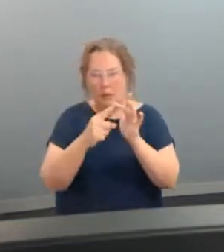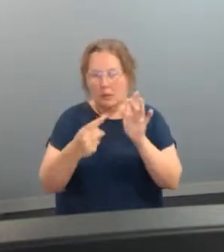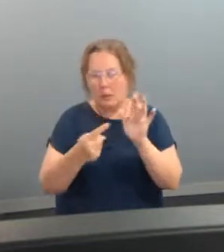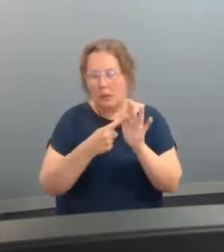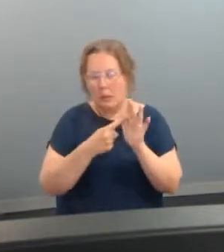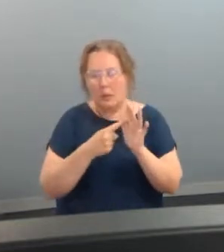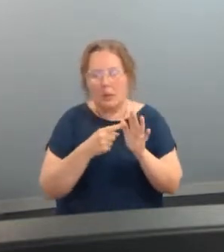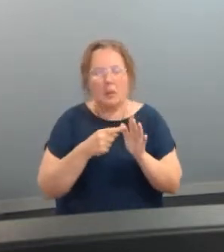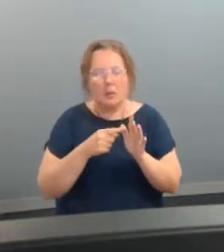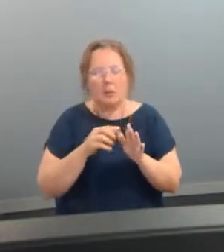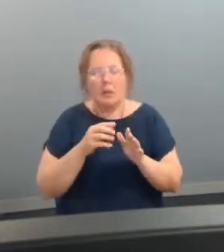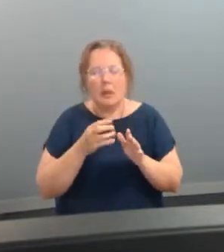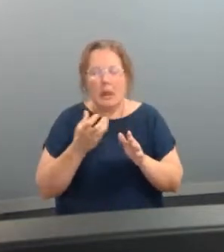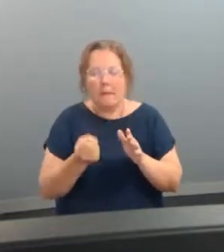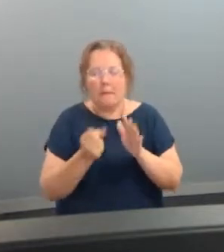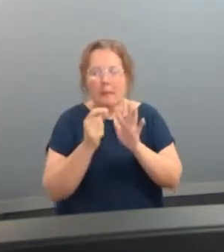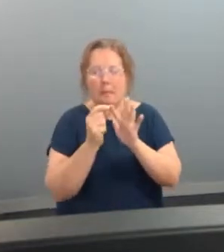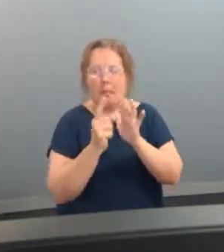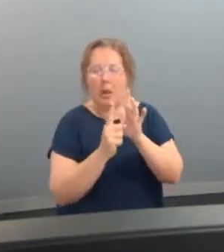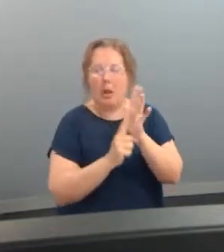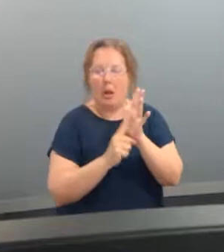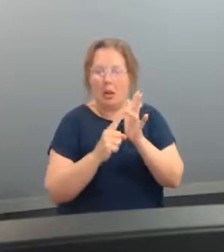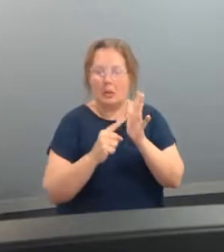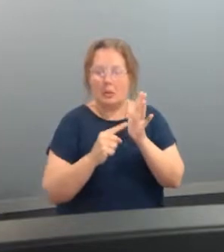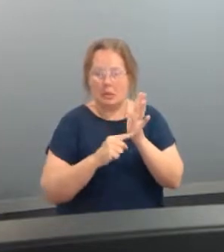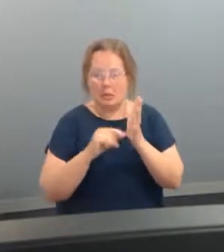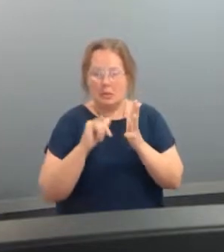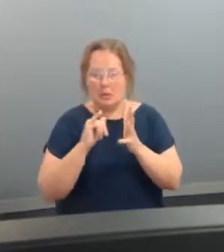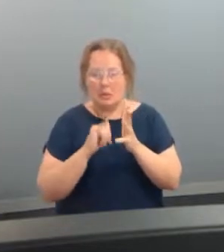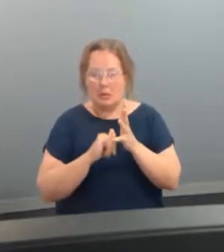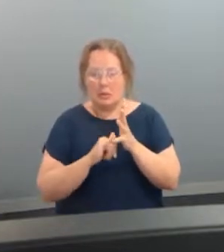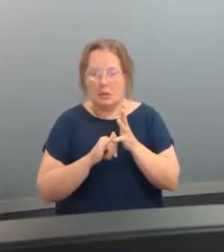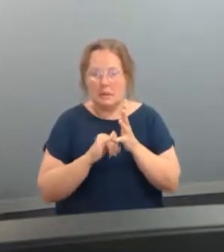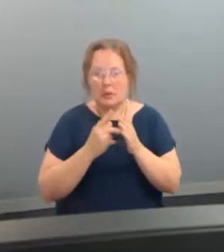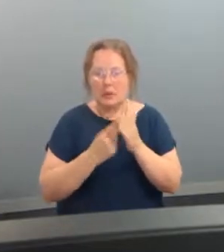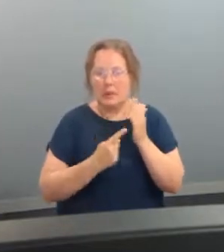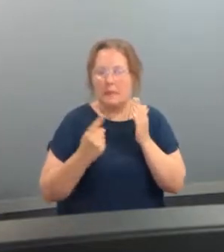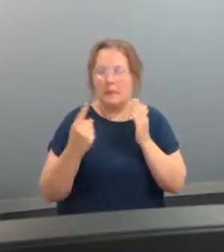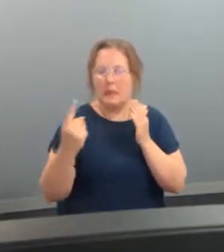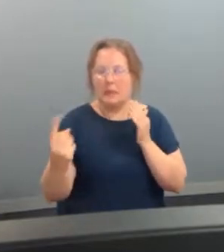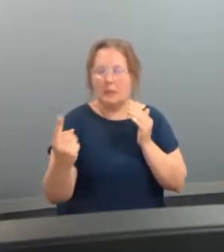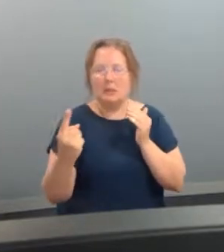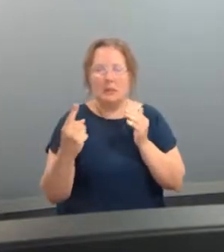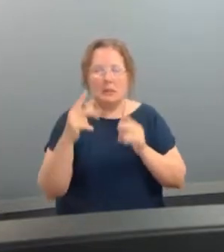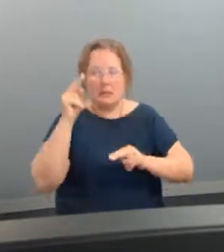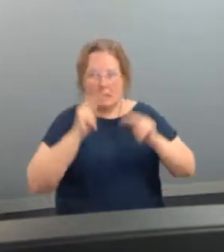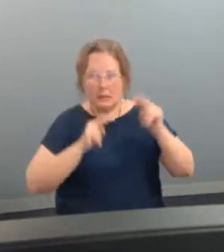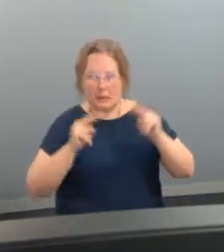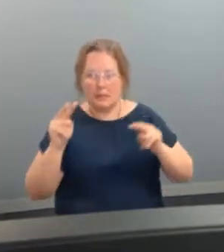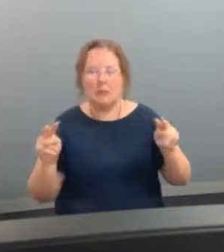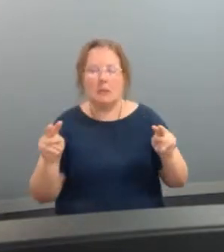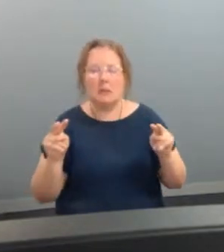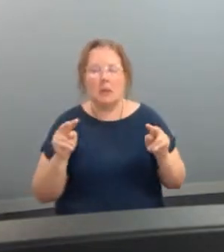continue to pursue to get timelines. We also know that they are undertaking pilots of the independent assessments